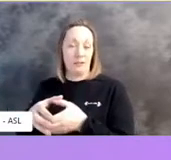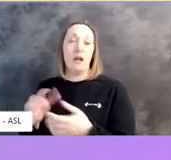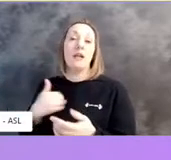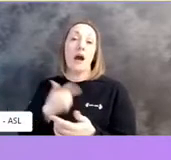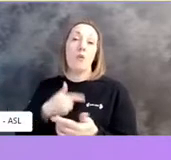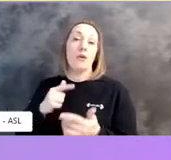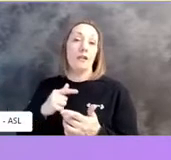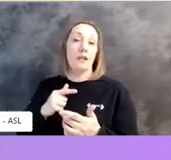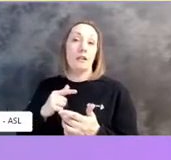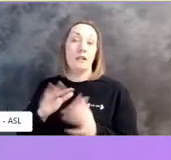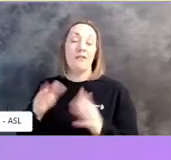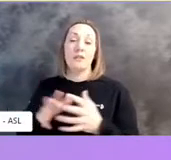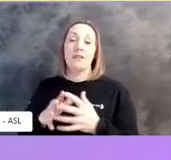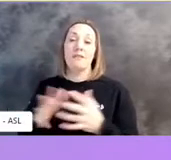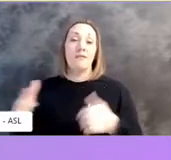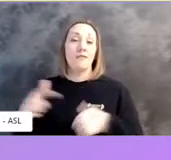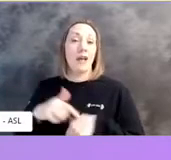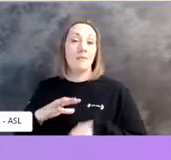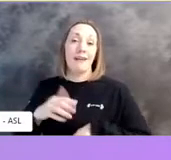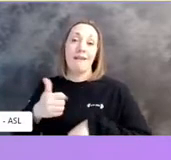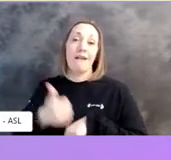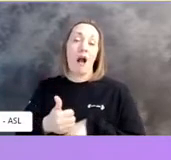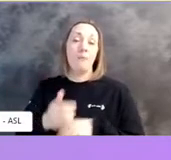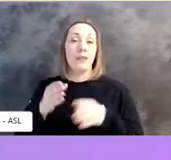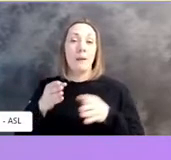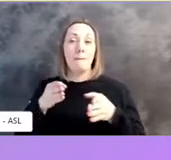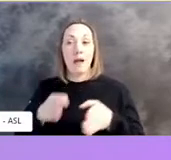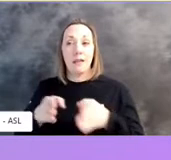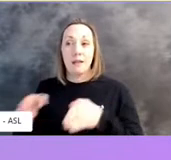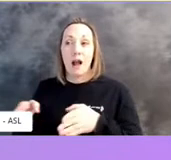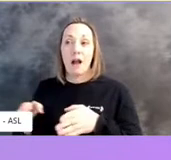websites and hence we did all the monitoring ourselves and